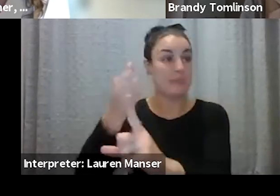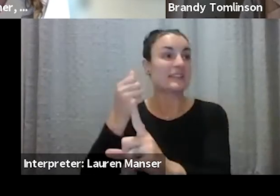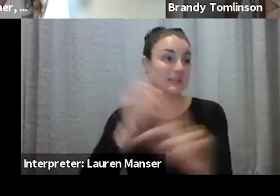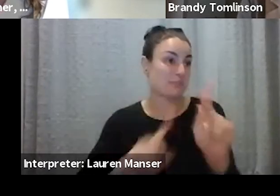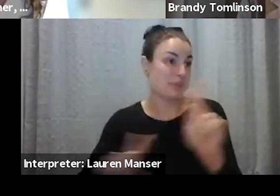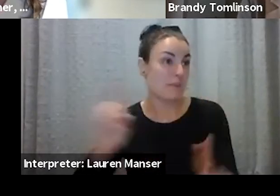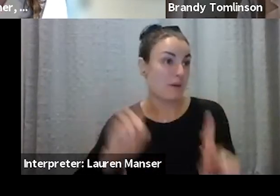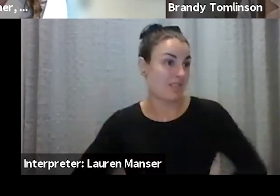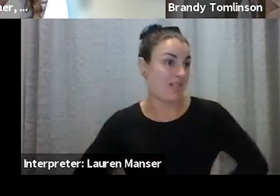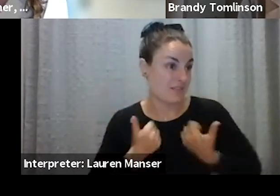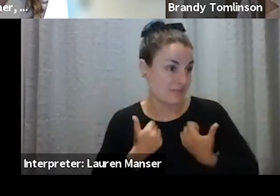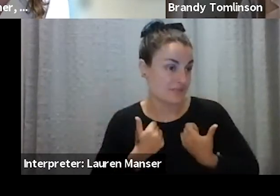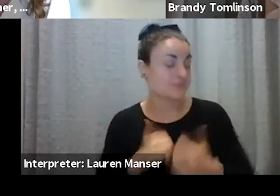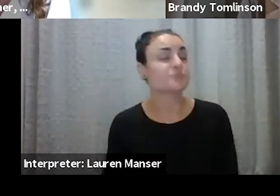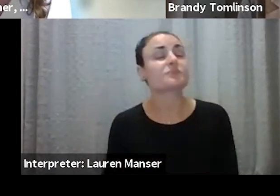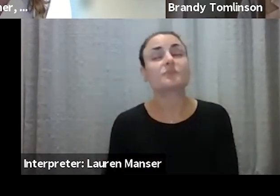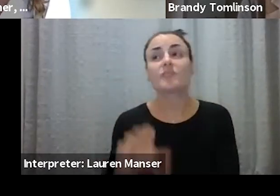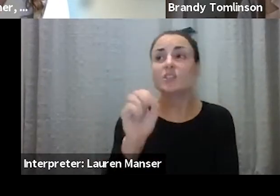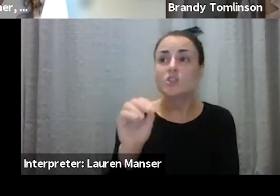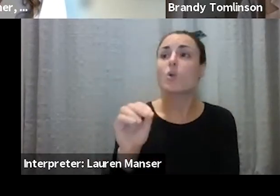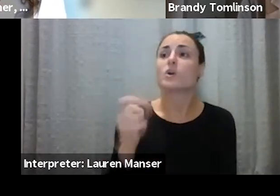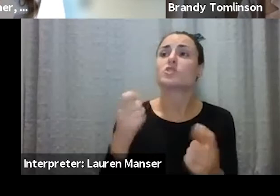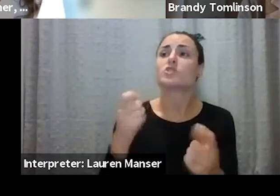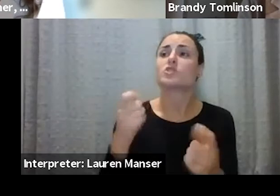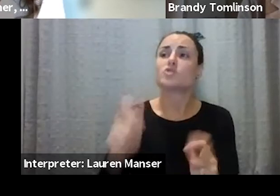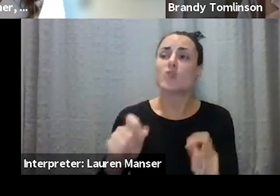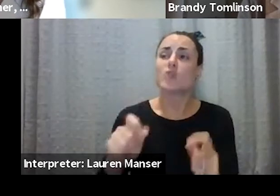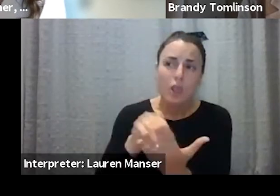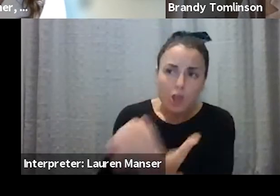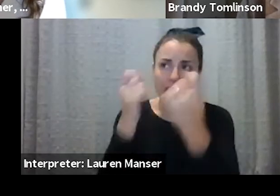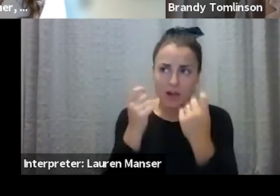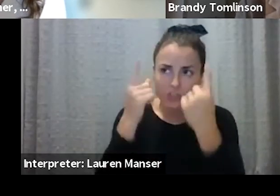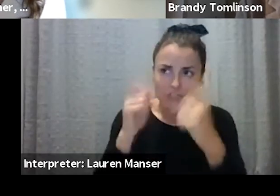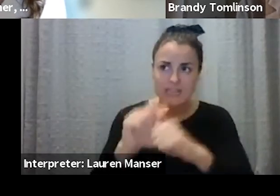about how the pandemic has impacted people with non-obvious disabilities,